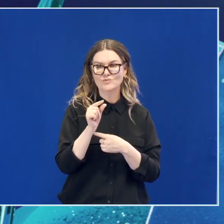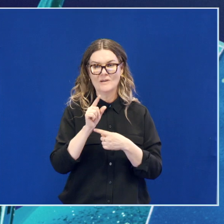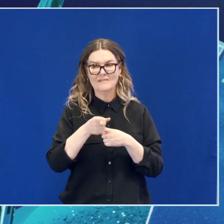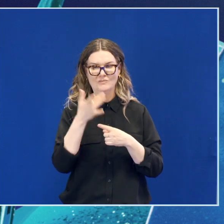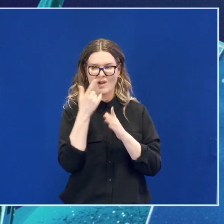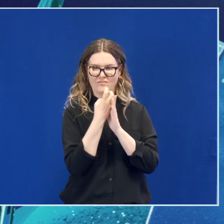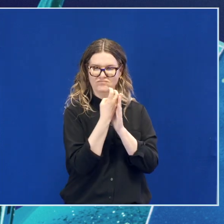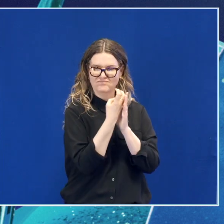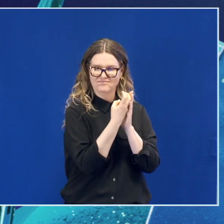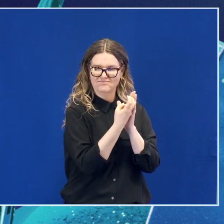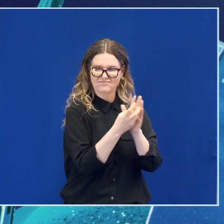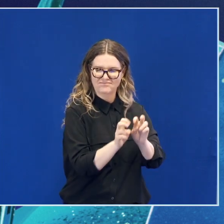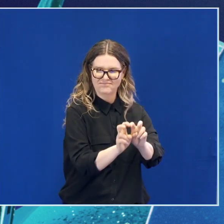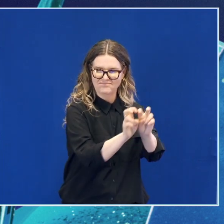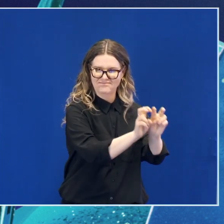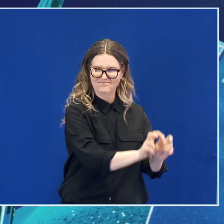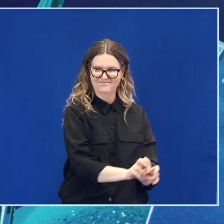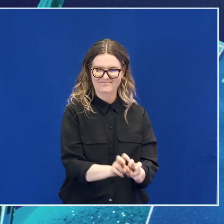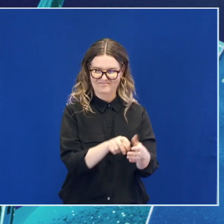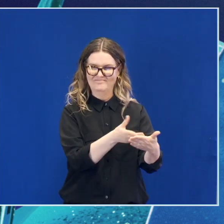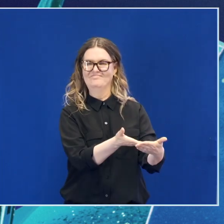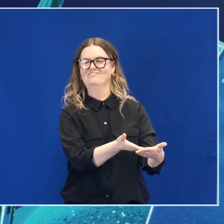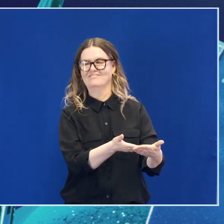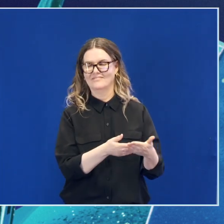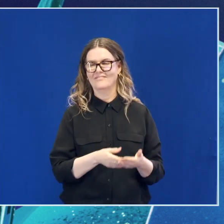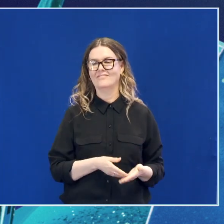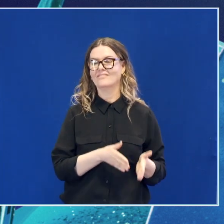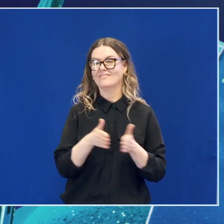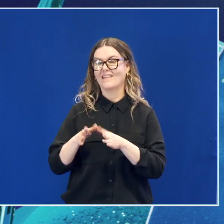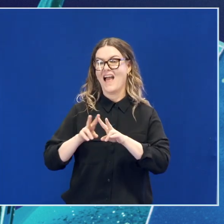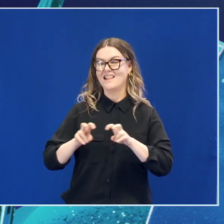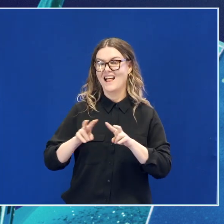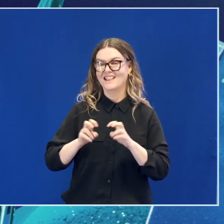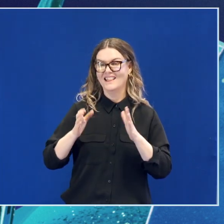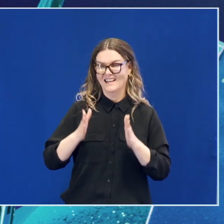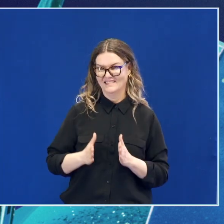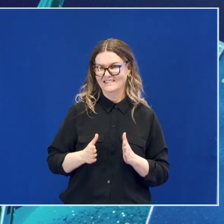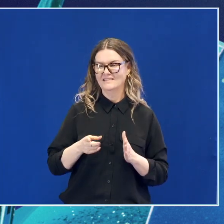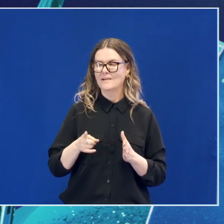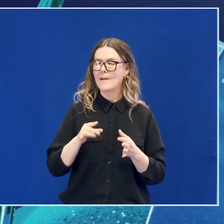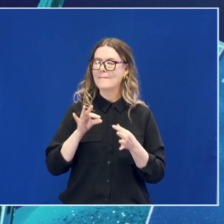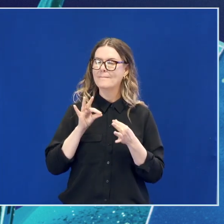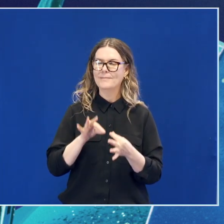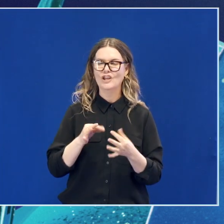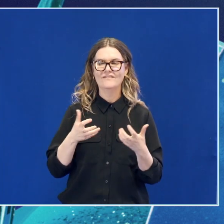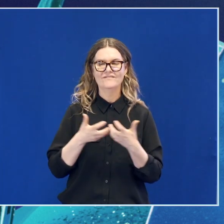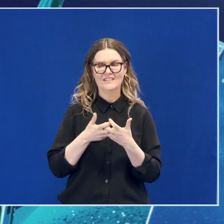And Analyst is great for analyzing spreadsheets and other types of business analytics data.